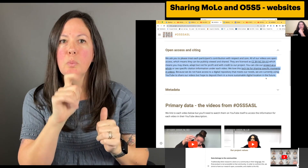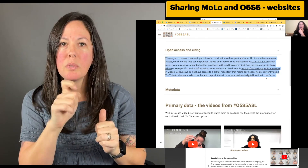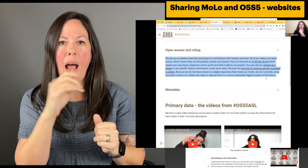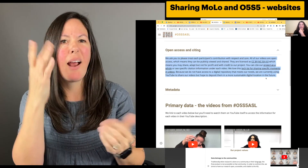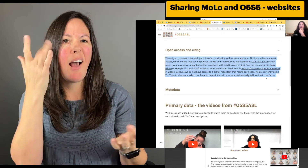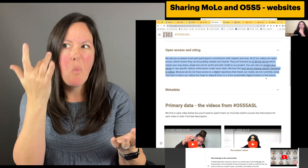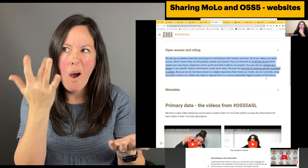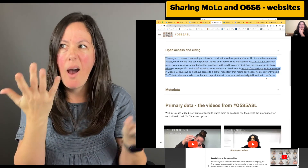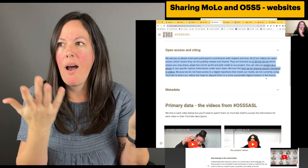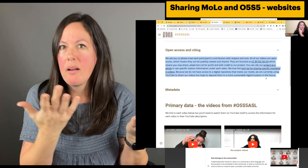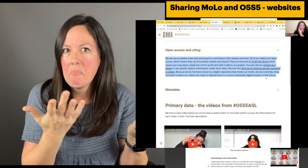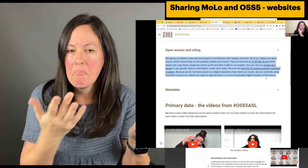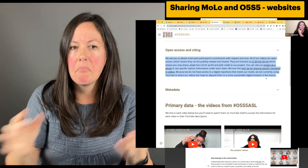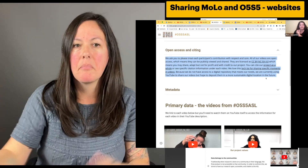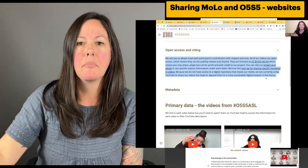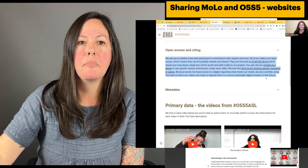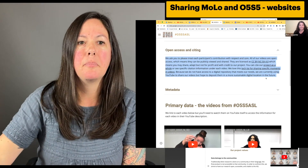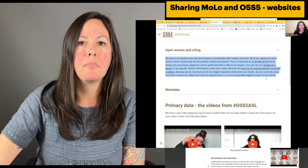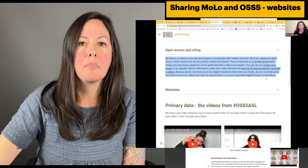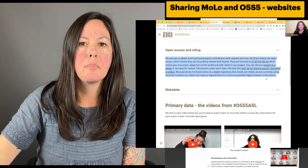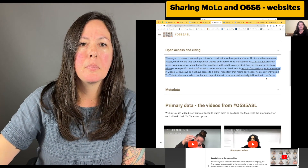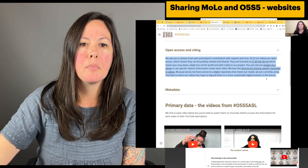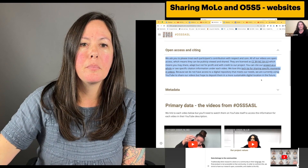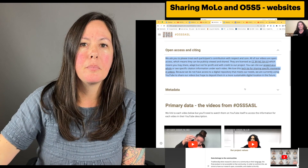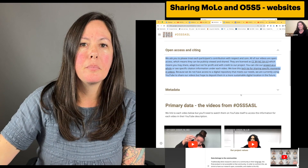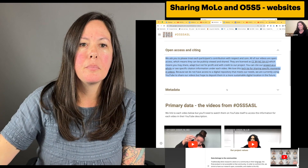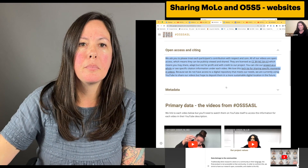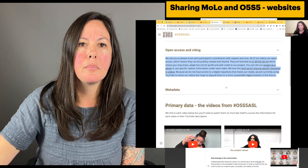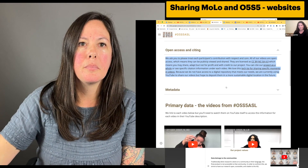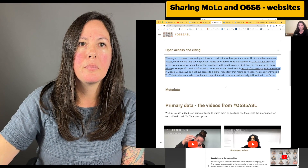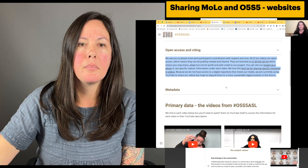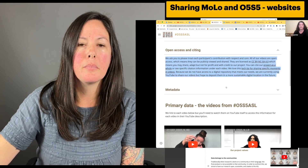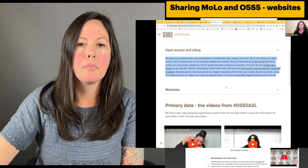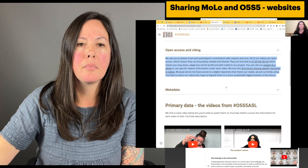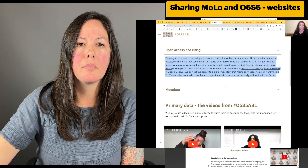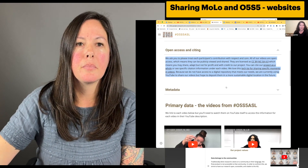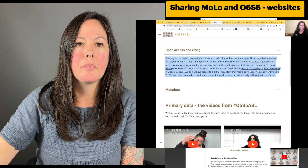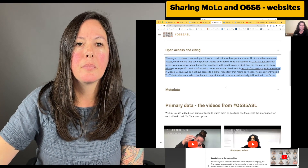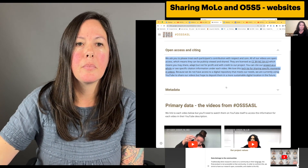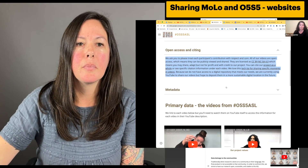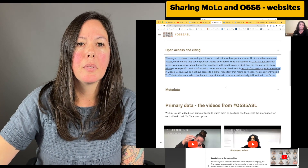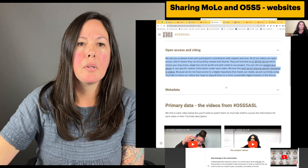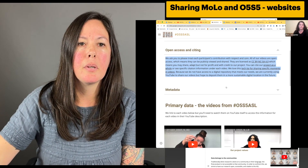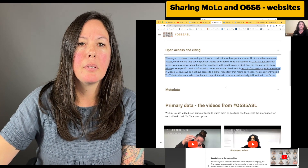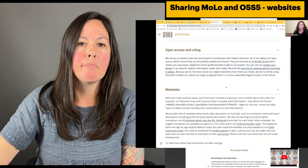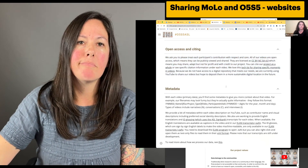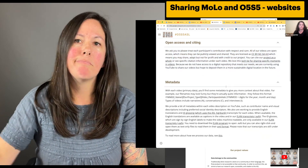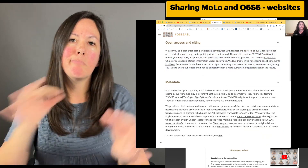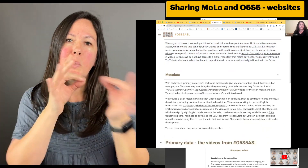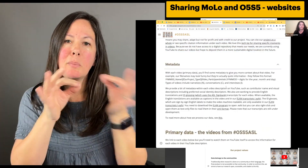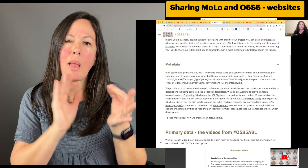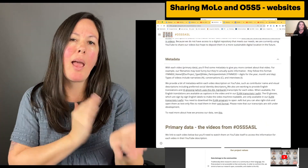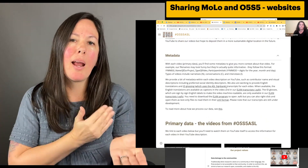about what to use as the citation if you're planning to use any of those videos why this is